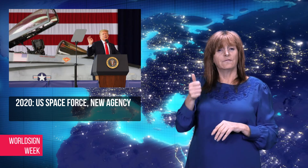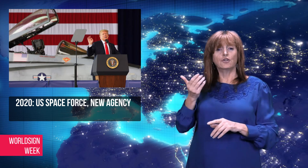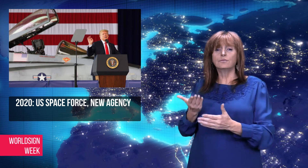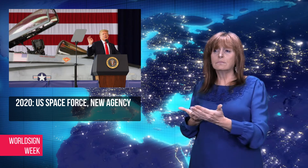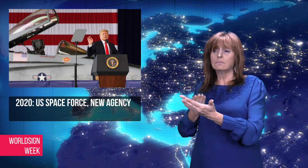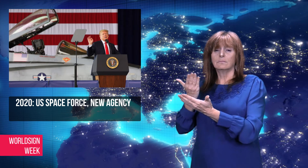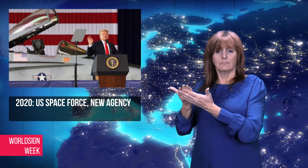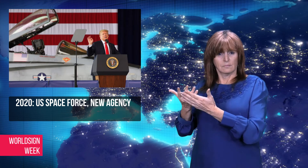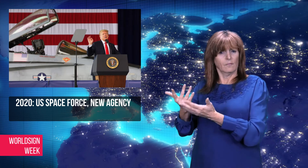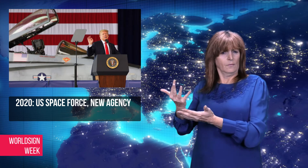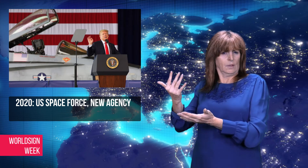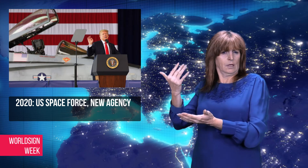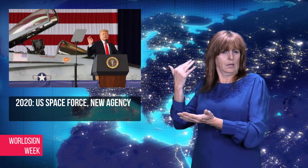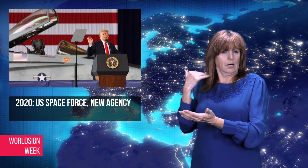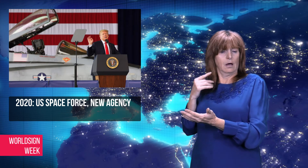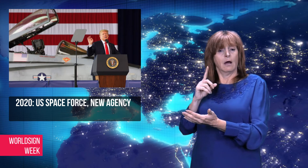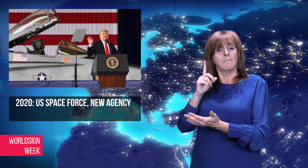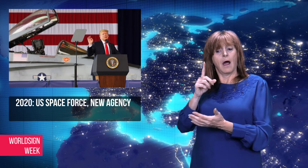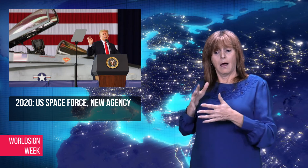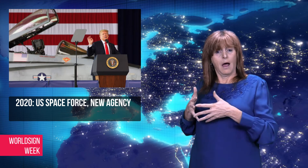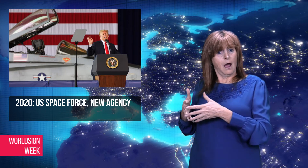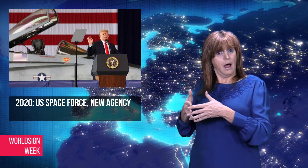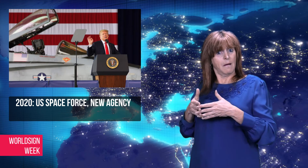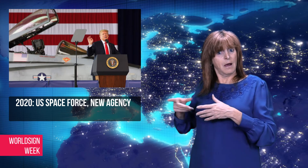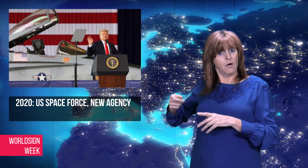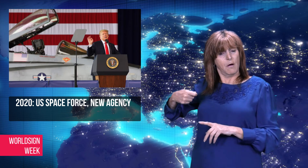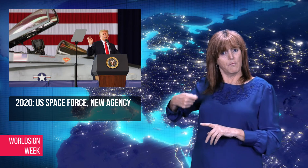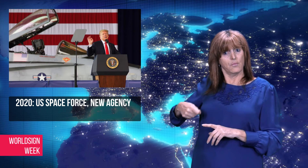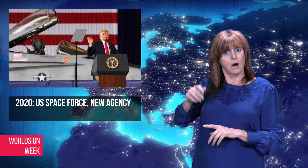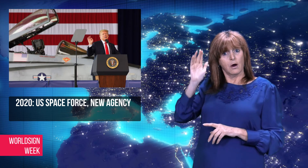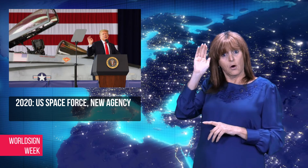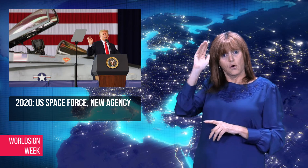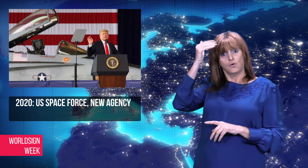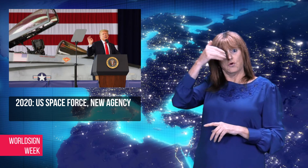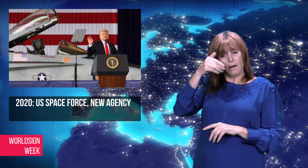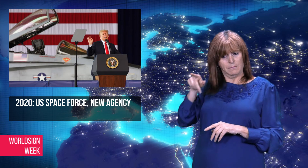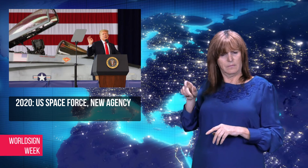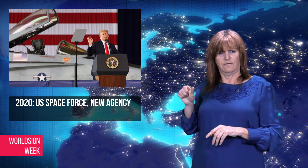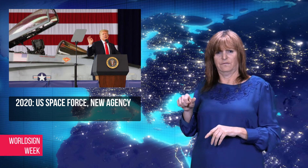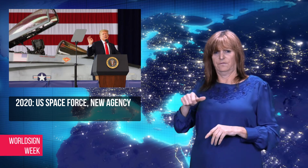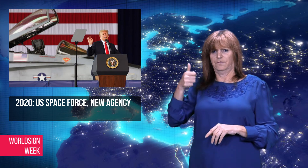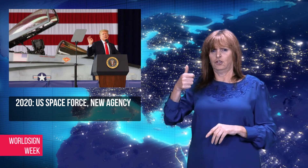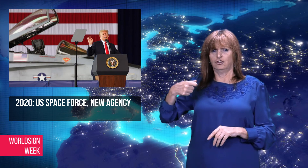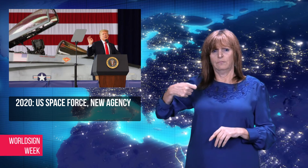years but US president Donald Trump was the first